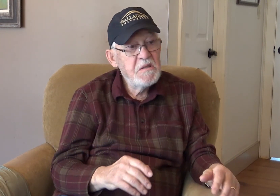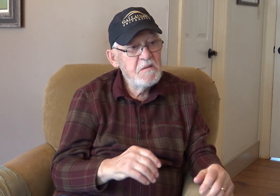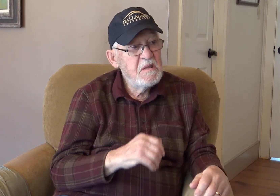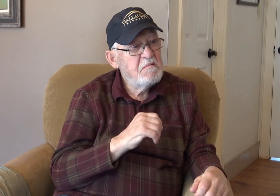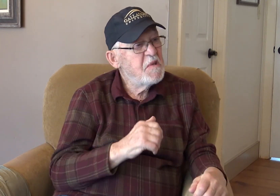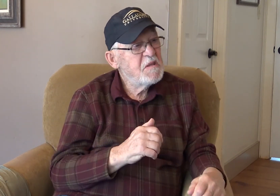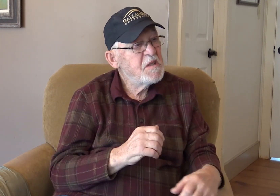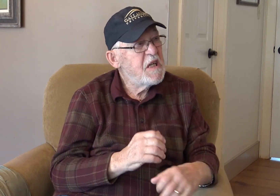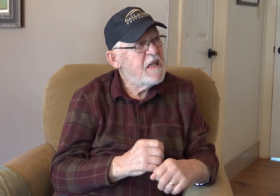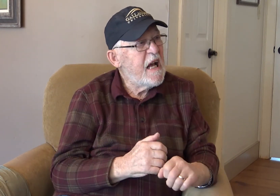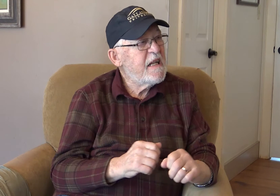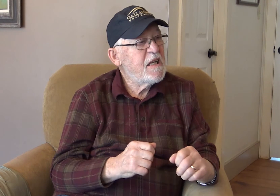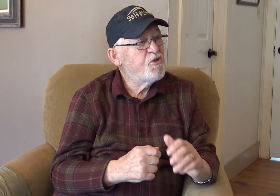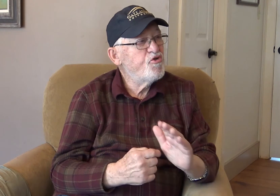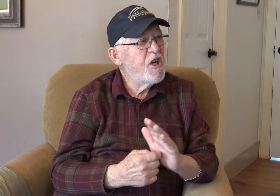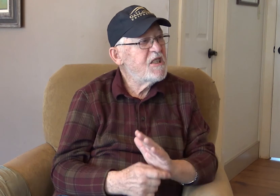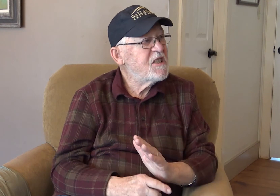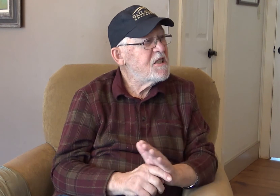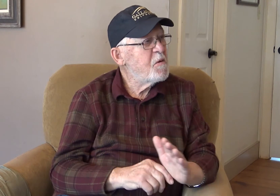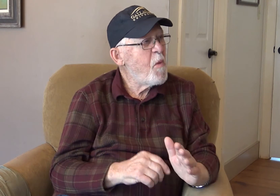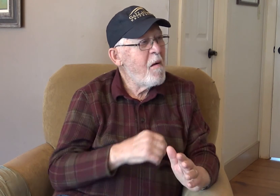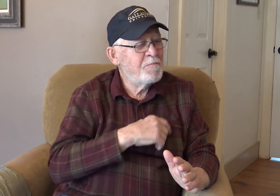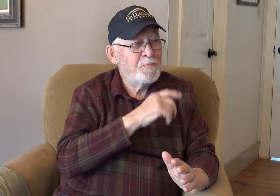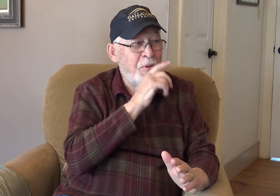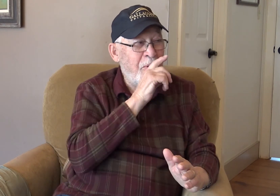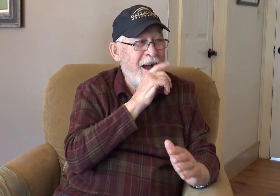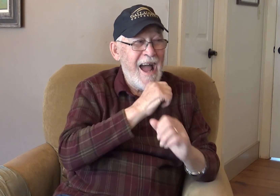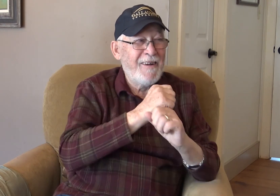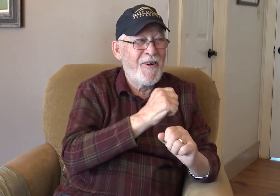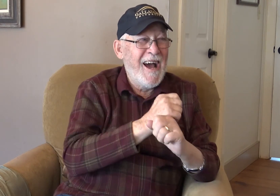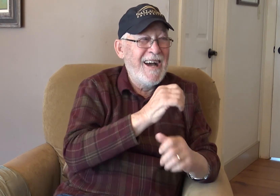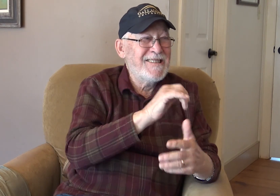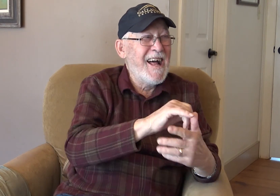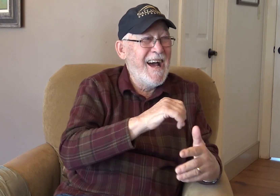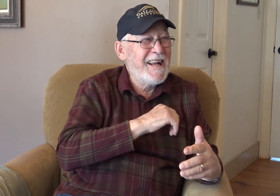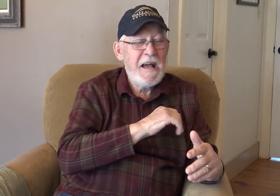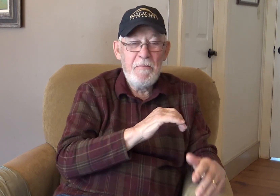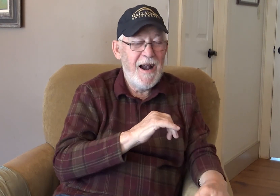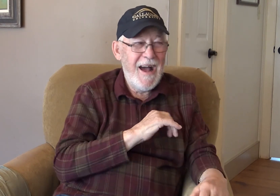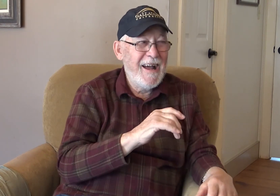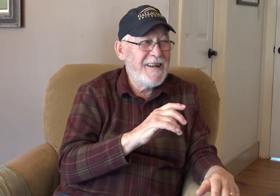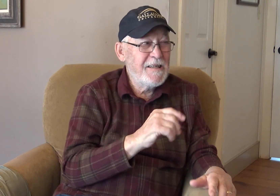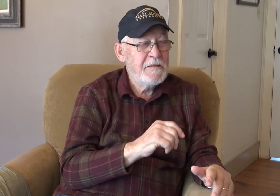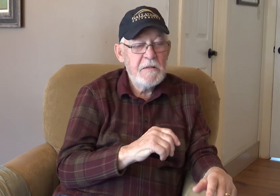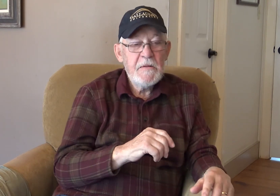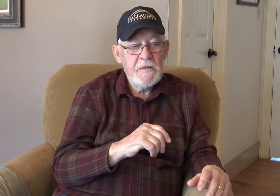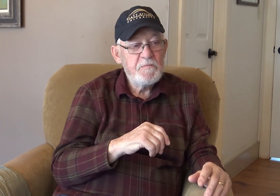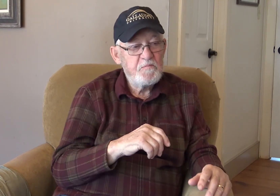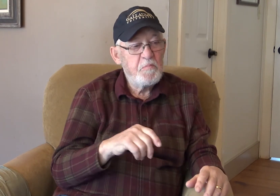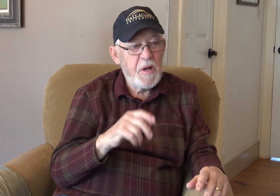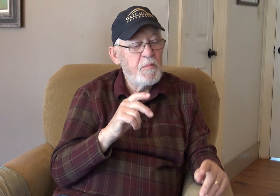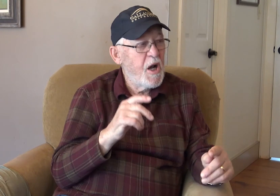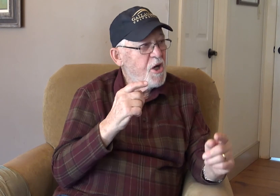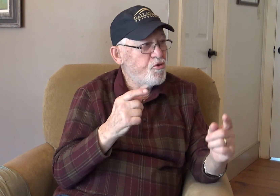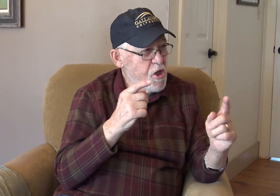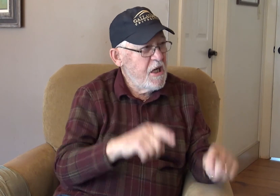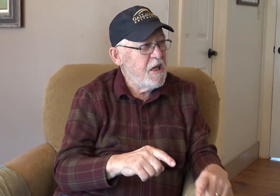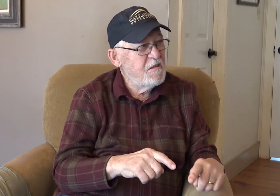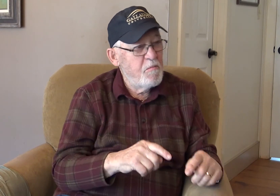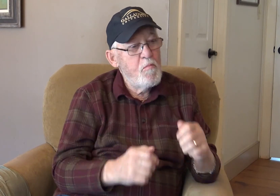I didn't get any criticism. I'm not trying to advertise that! People agreed -